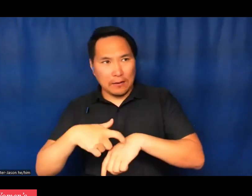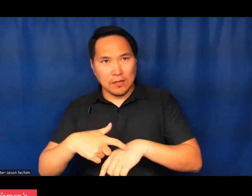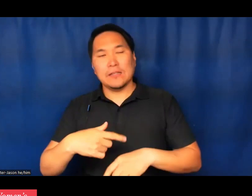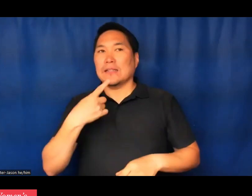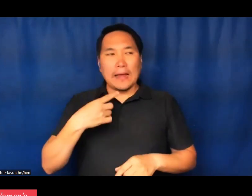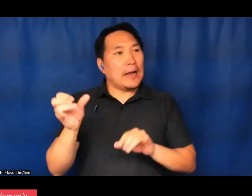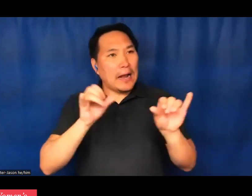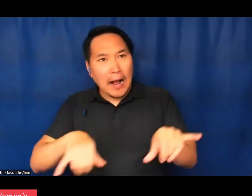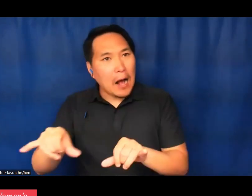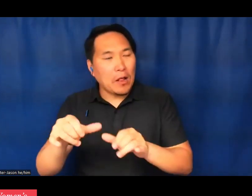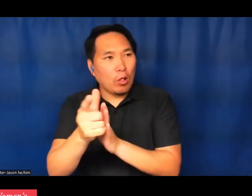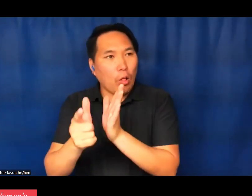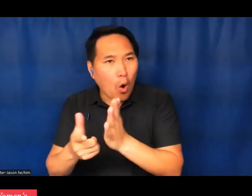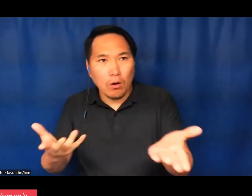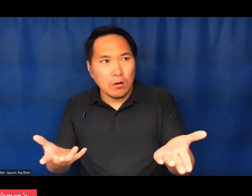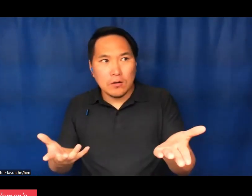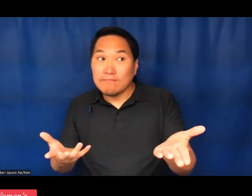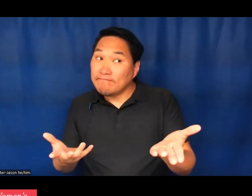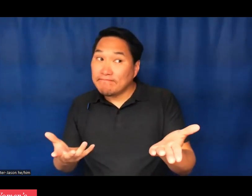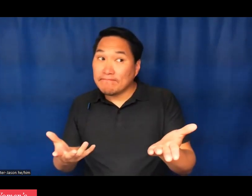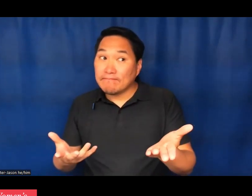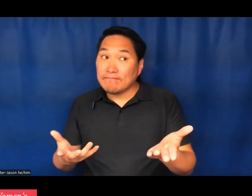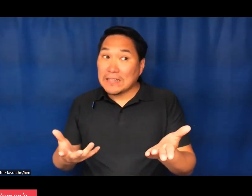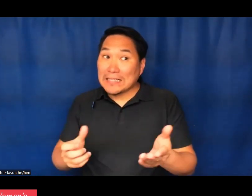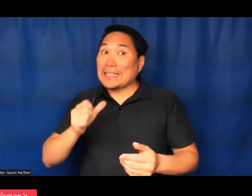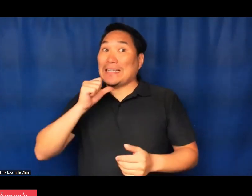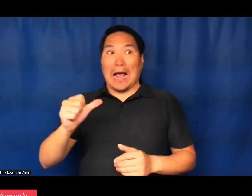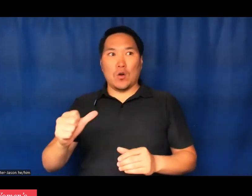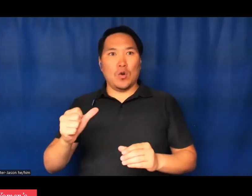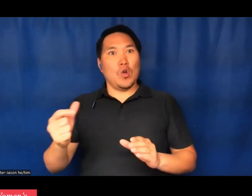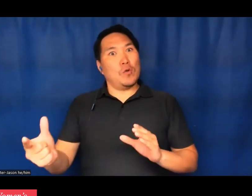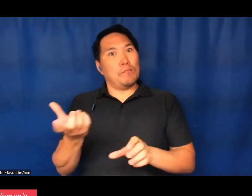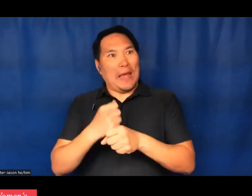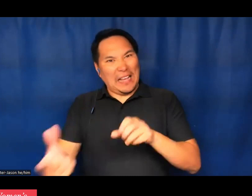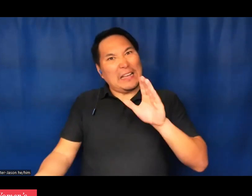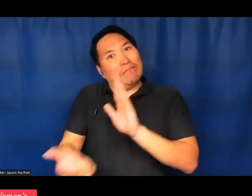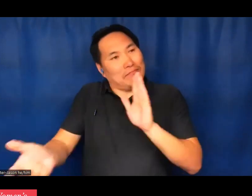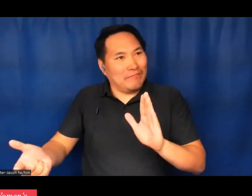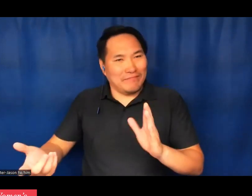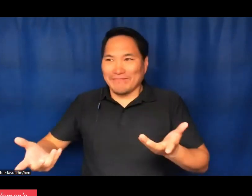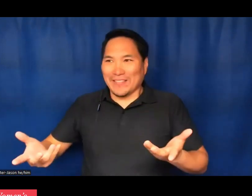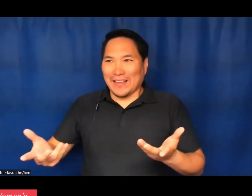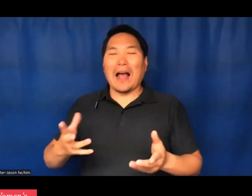says basically, common law at least did not criminalize it prior to quickening. And I can go on and on.